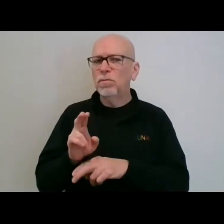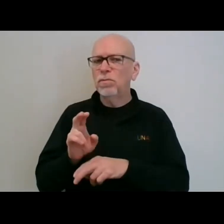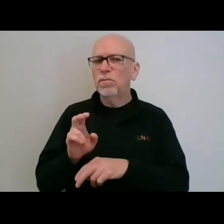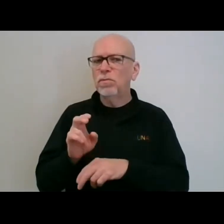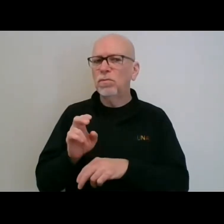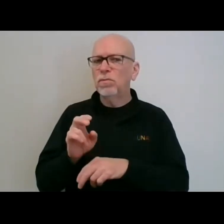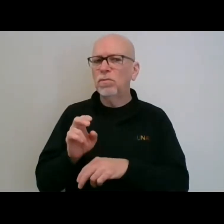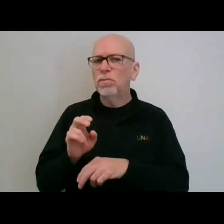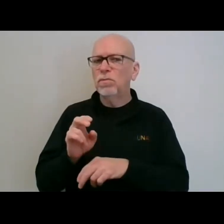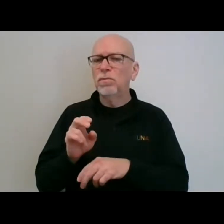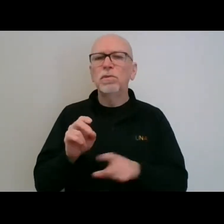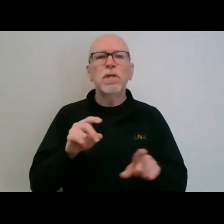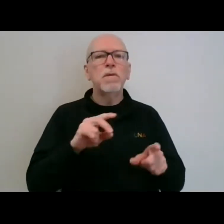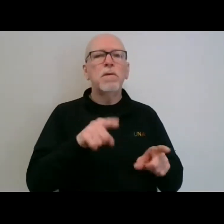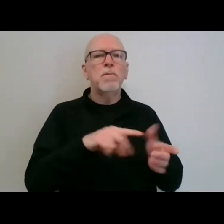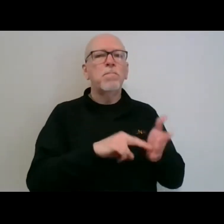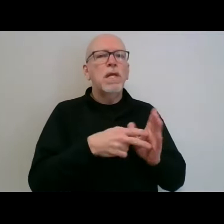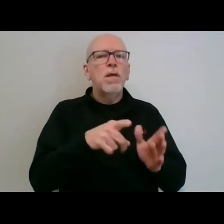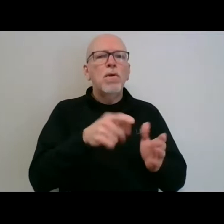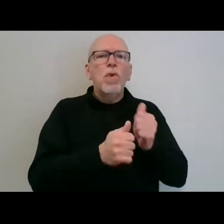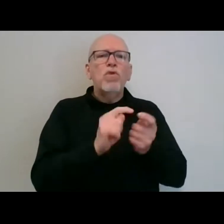What translation tools would you utilize